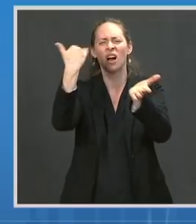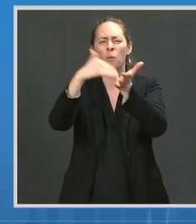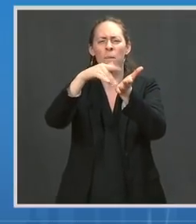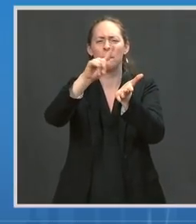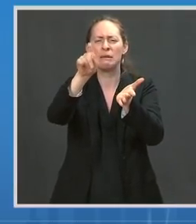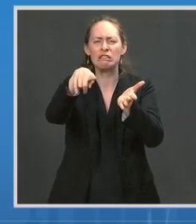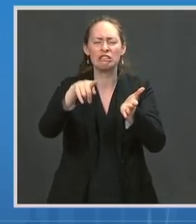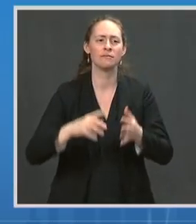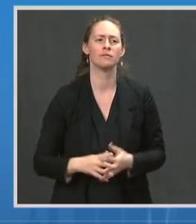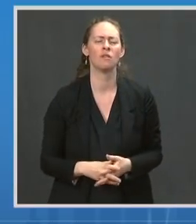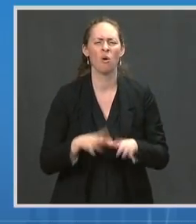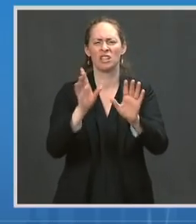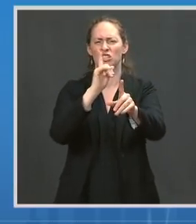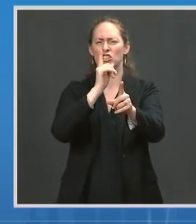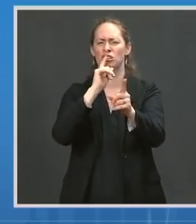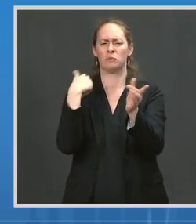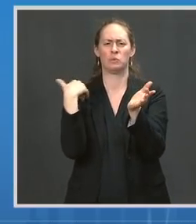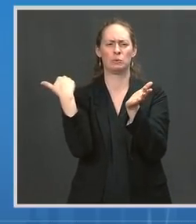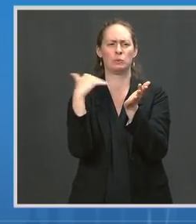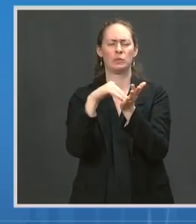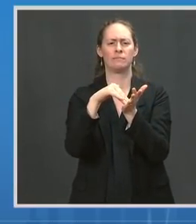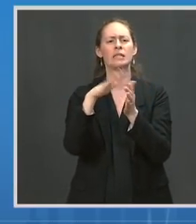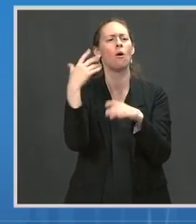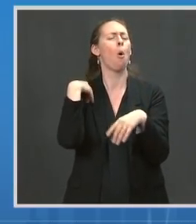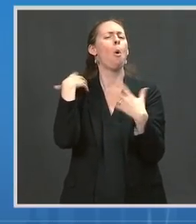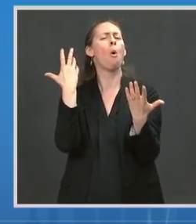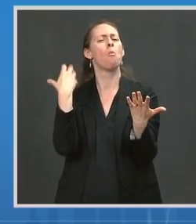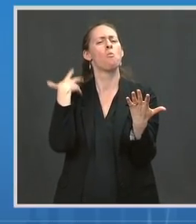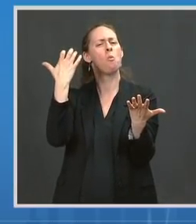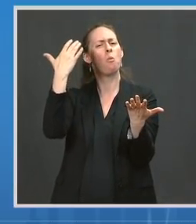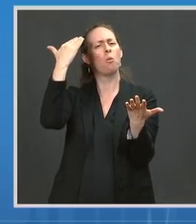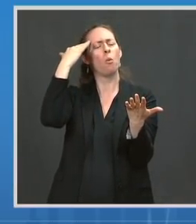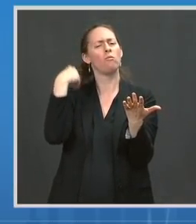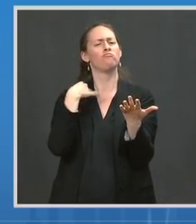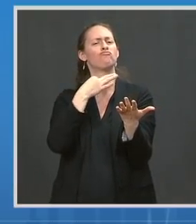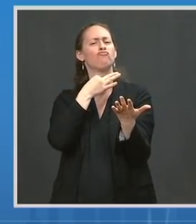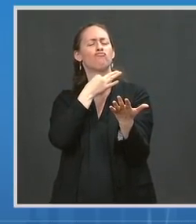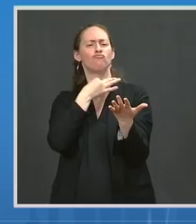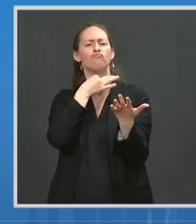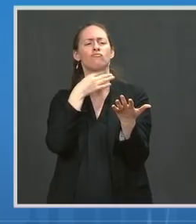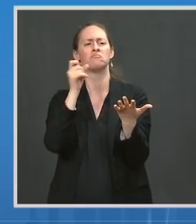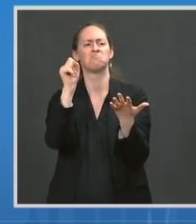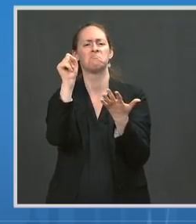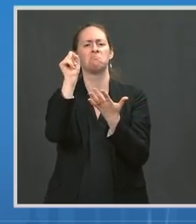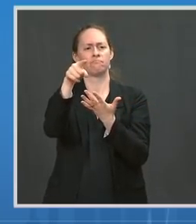The Press: Sure. I'm just looking for specifics about what the administration has done